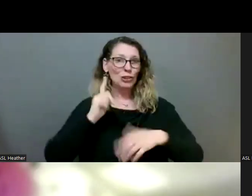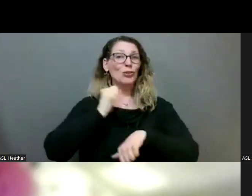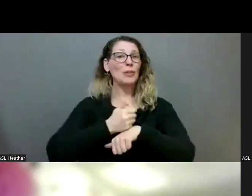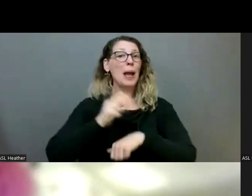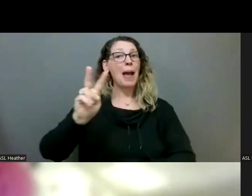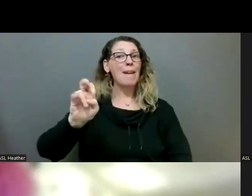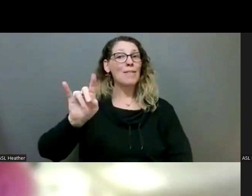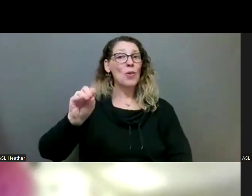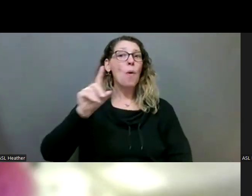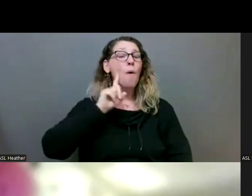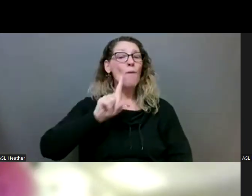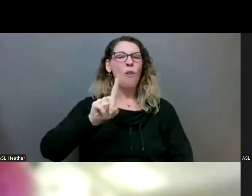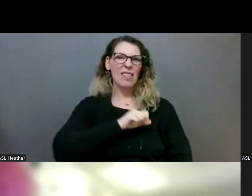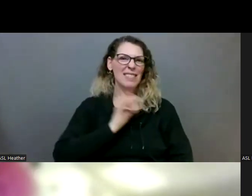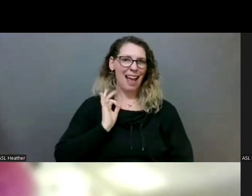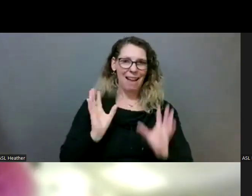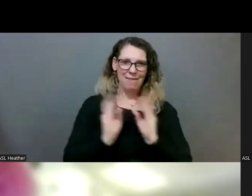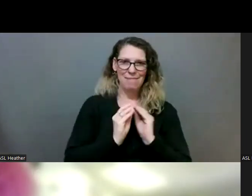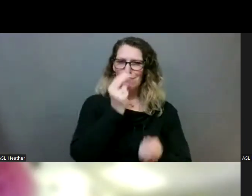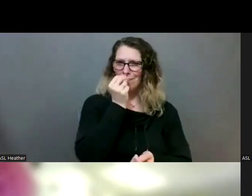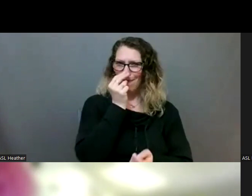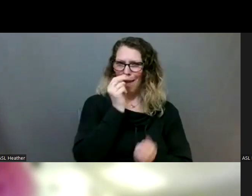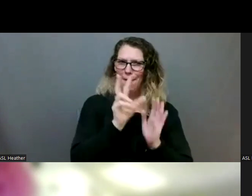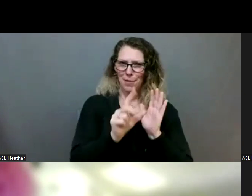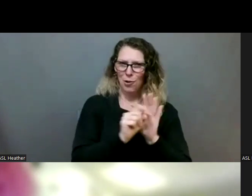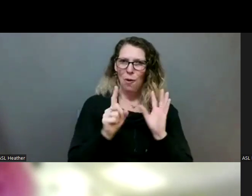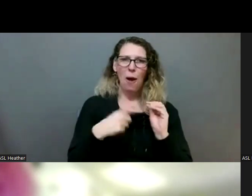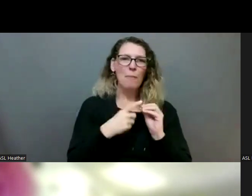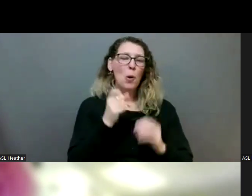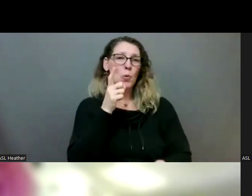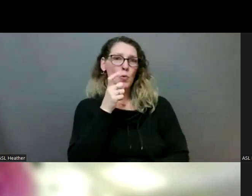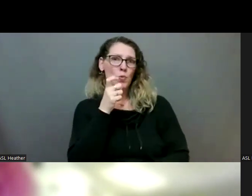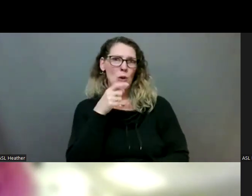staff meeting - a really funny video about you know, who is this reminder person that